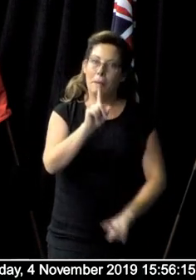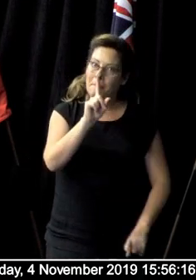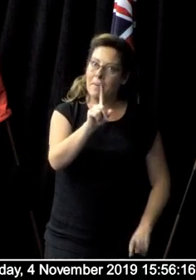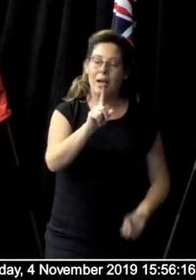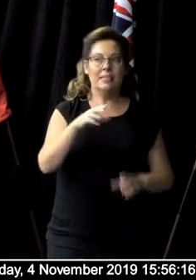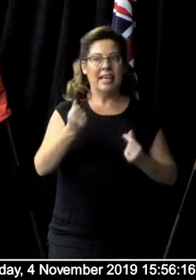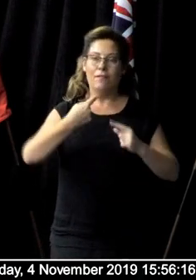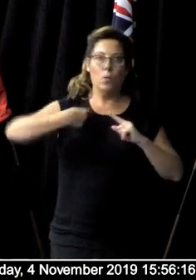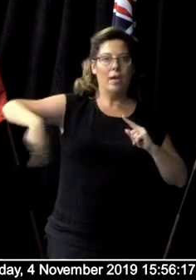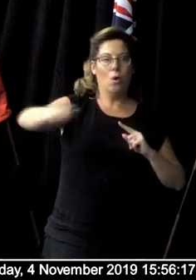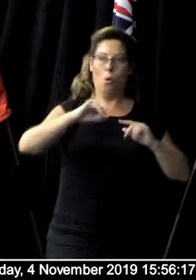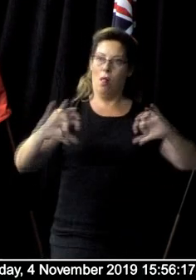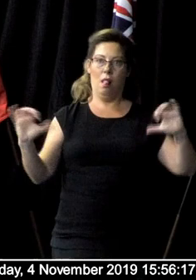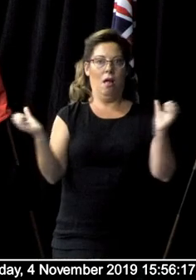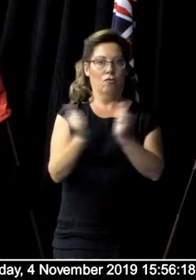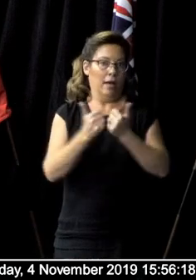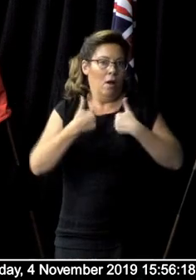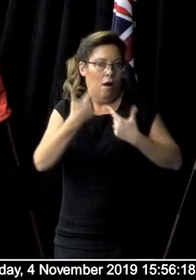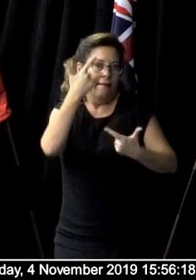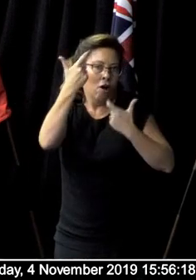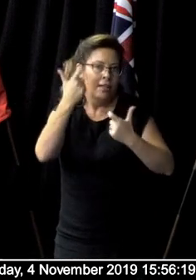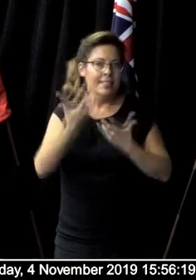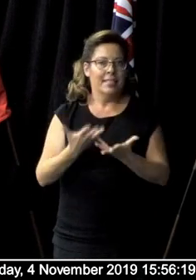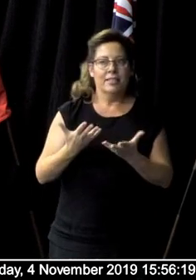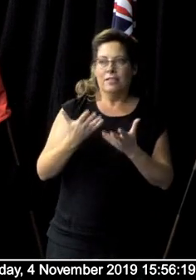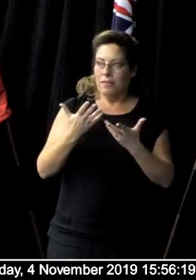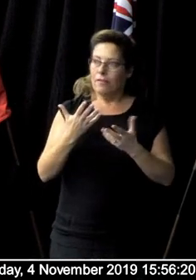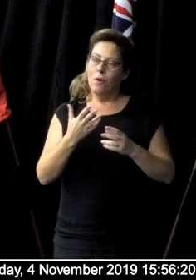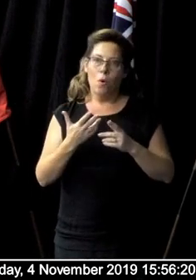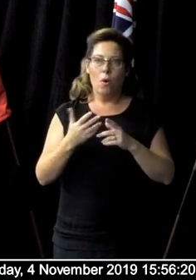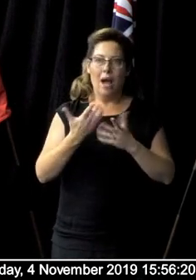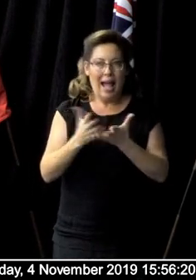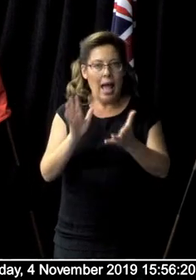and I had some ideas about some things that are important in that.